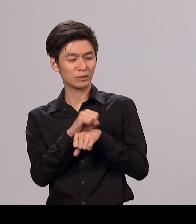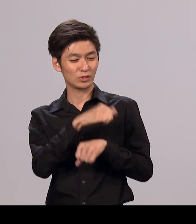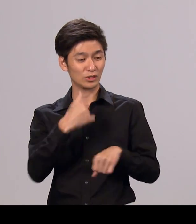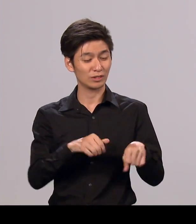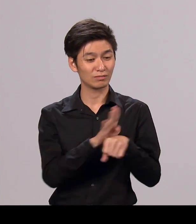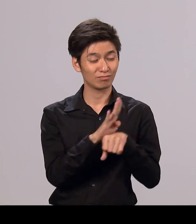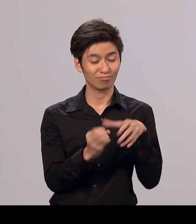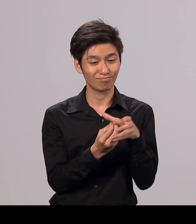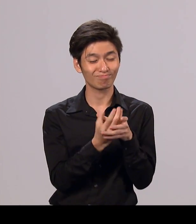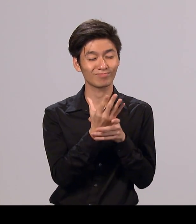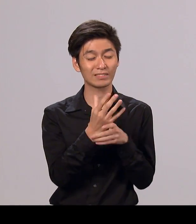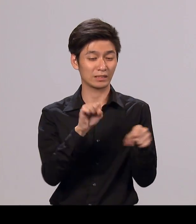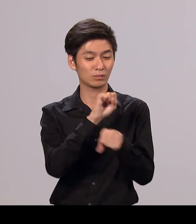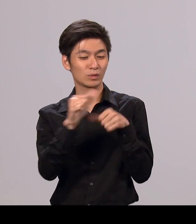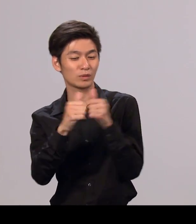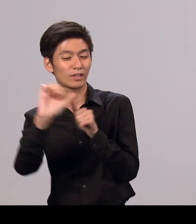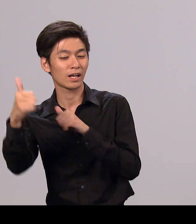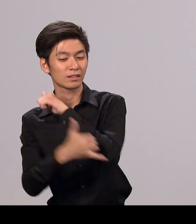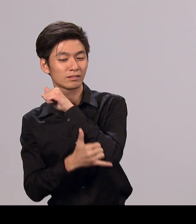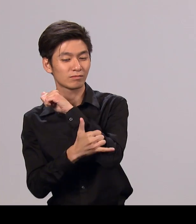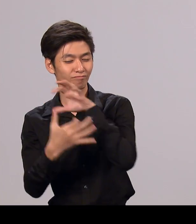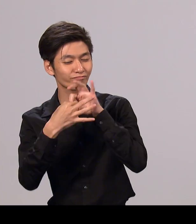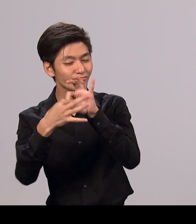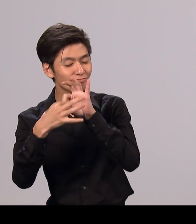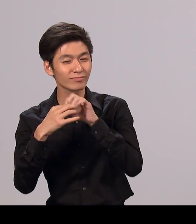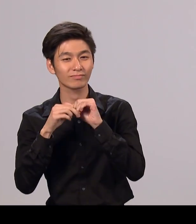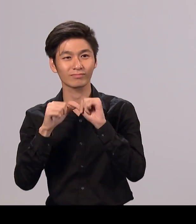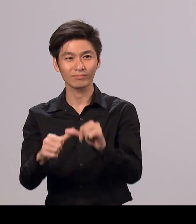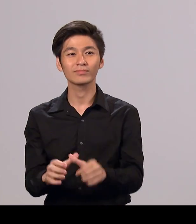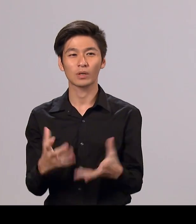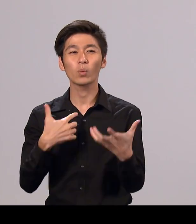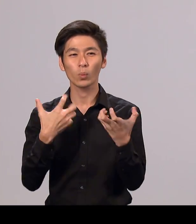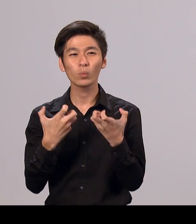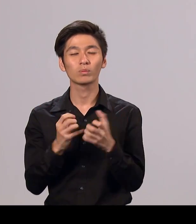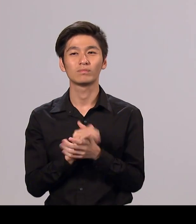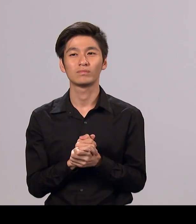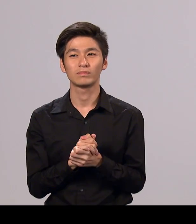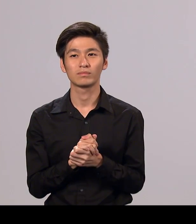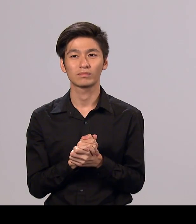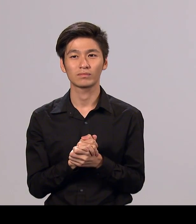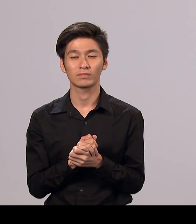And Singapore and other countries because these are arrangements which benefit both sides.